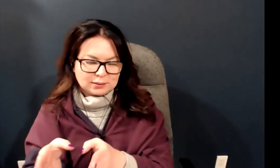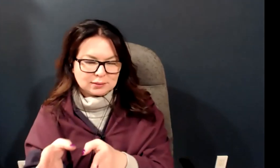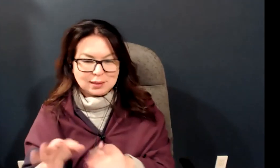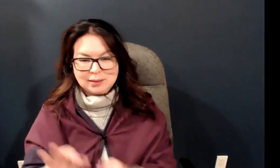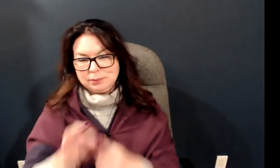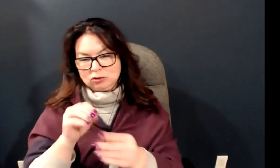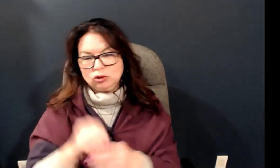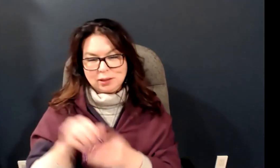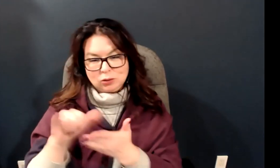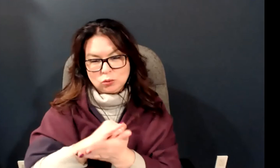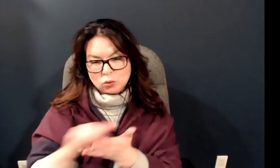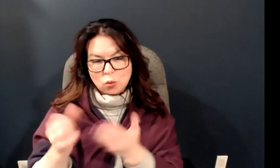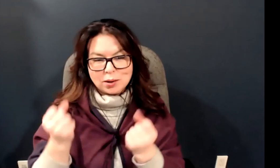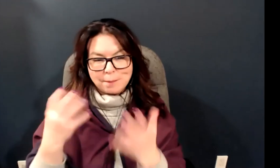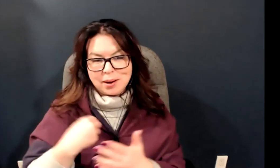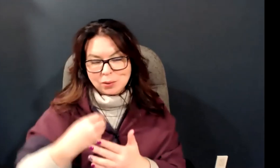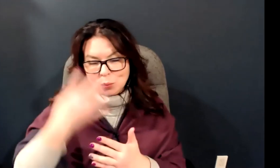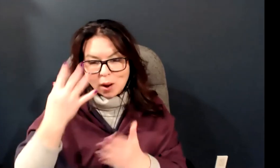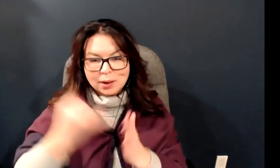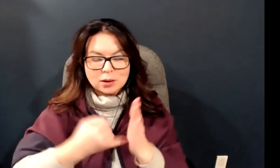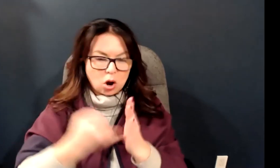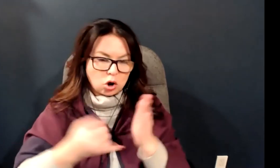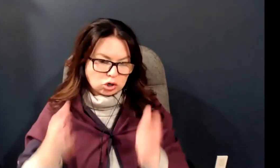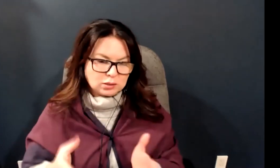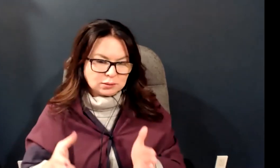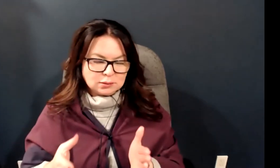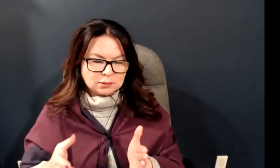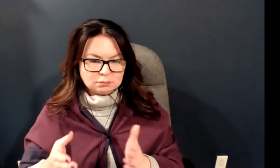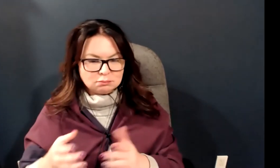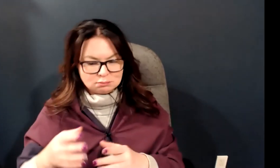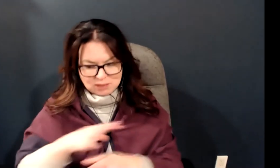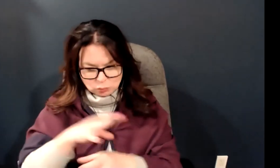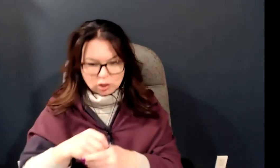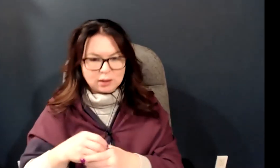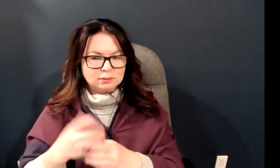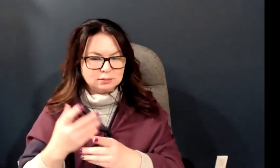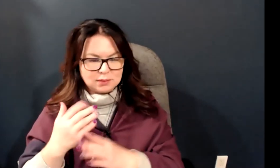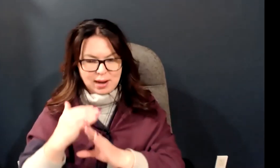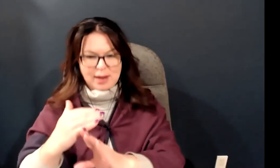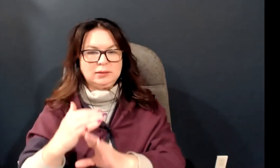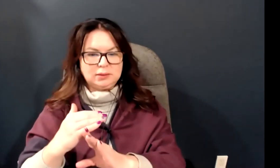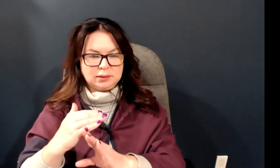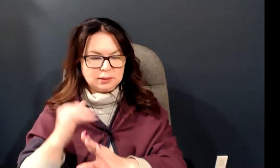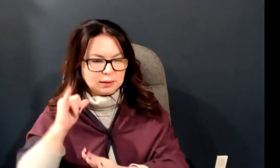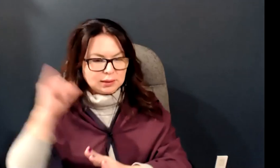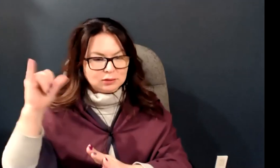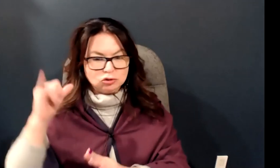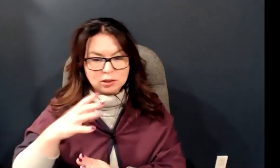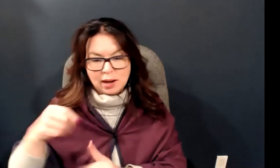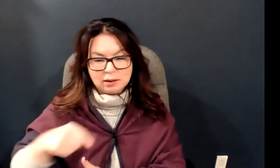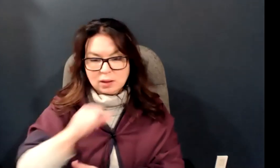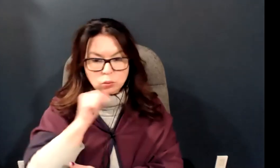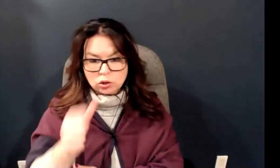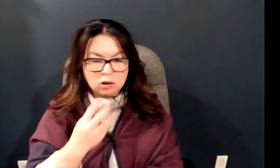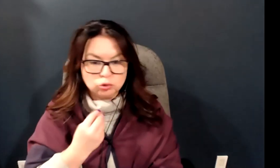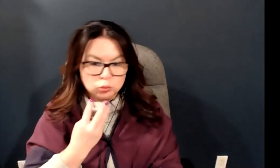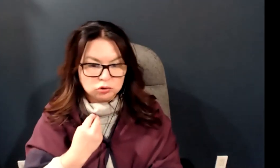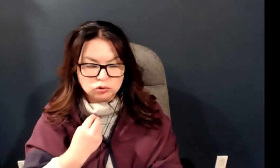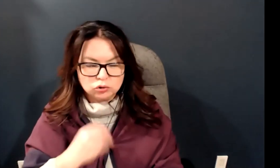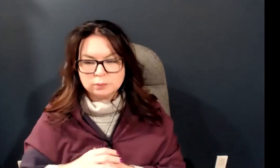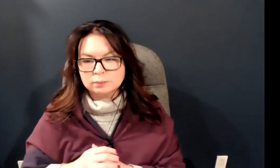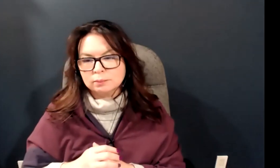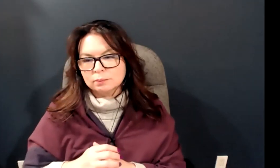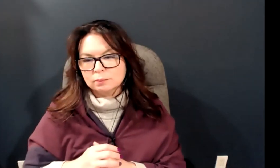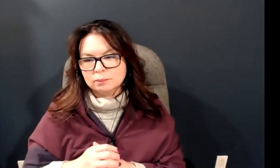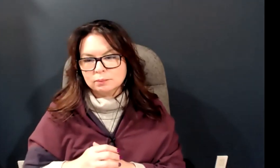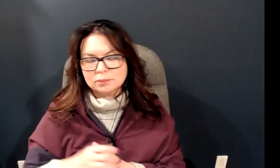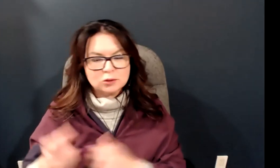going to the Senate and that it needed to be supported by the voters and that it was